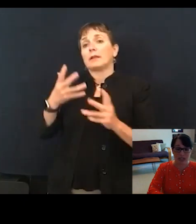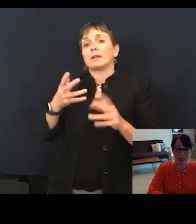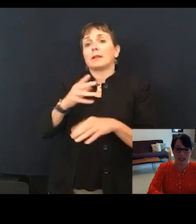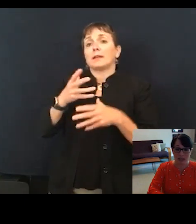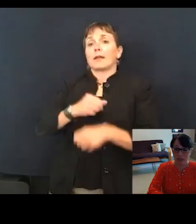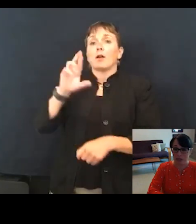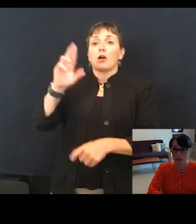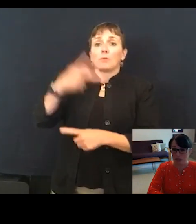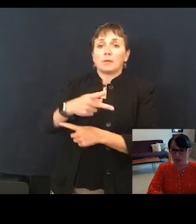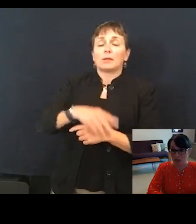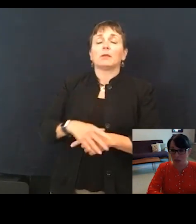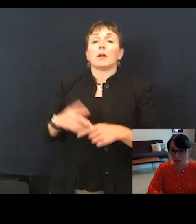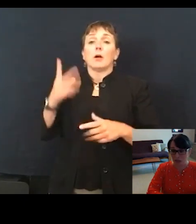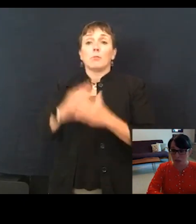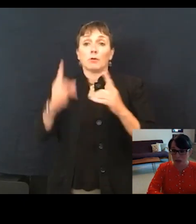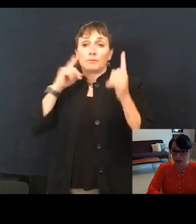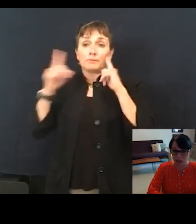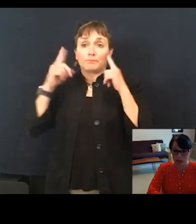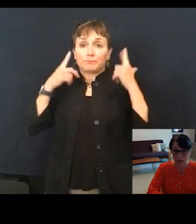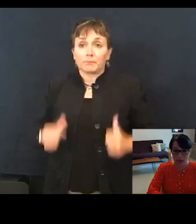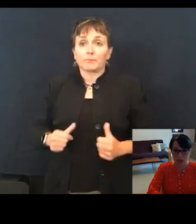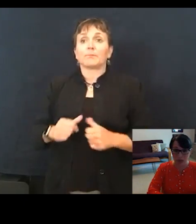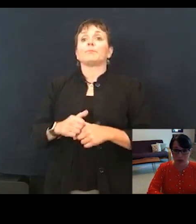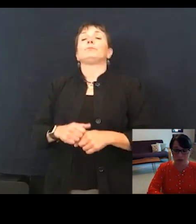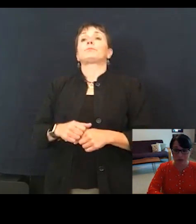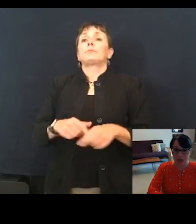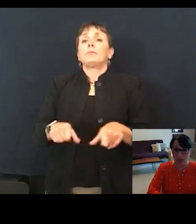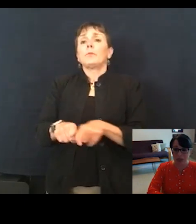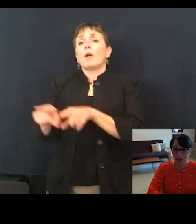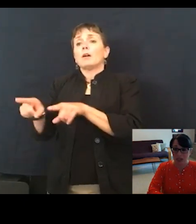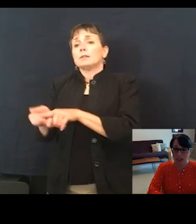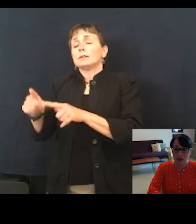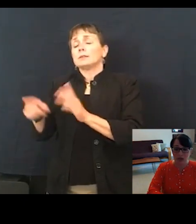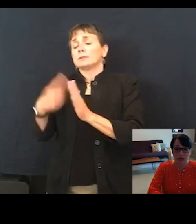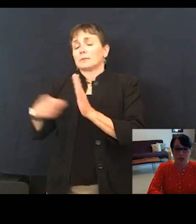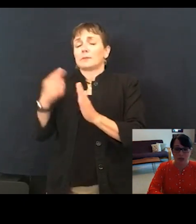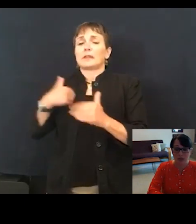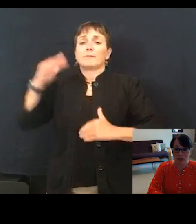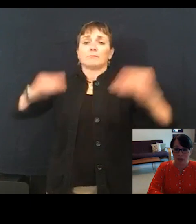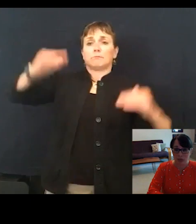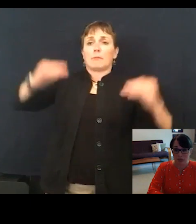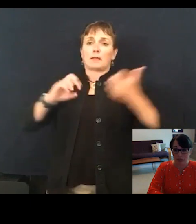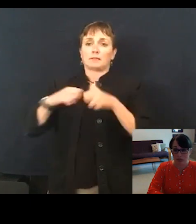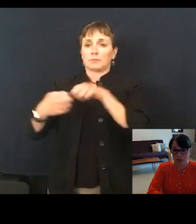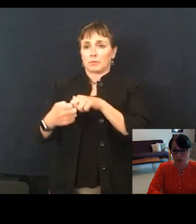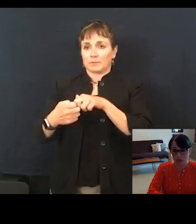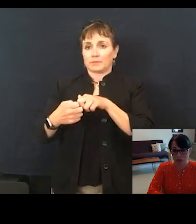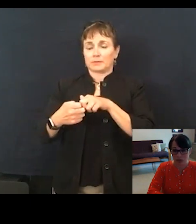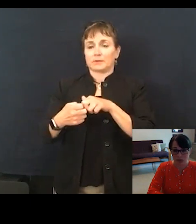and can sometimes have vestibular or balance problems as well. And now, out of all of the forms the Usher syndrome